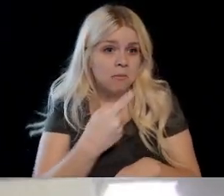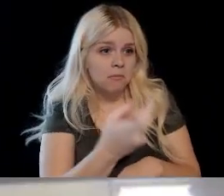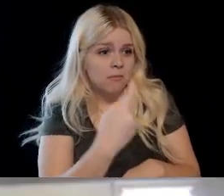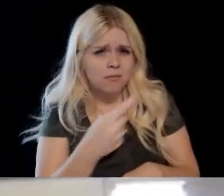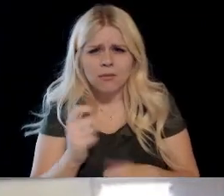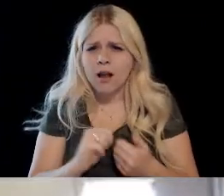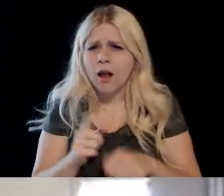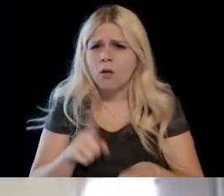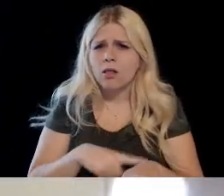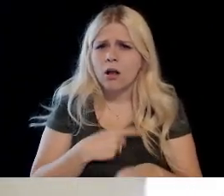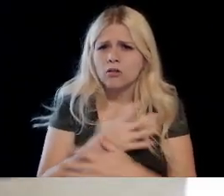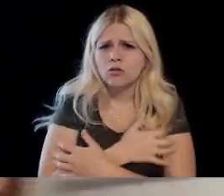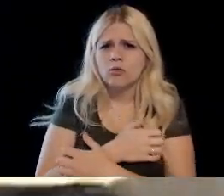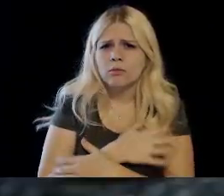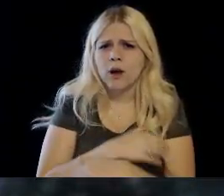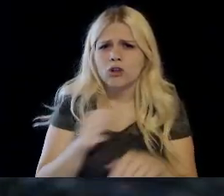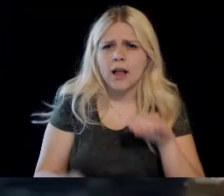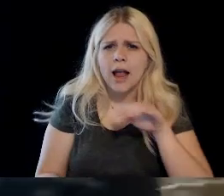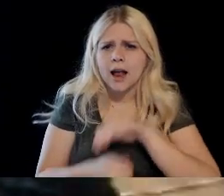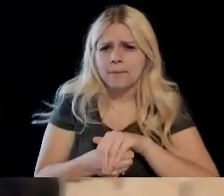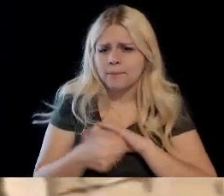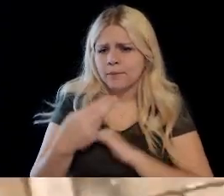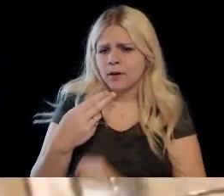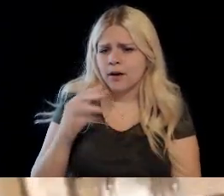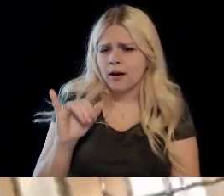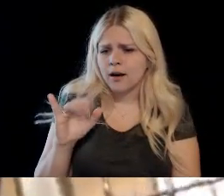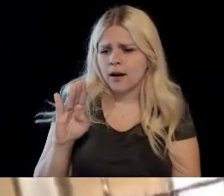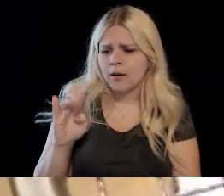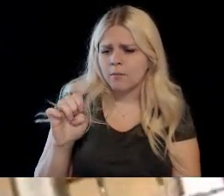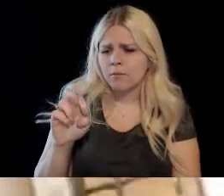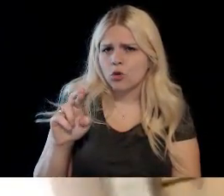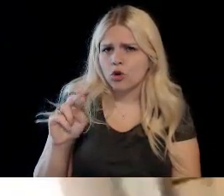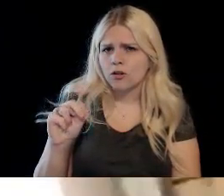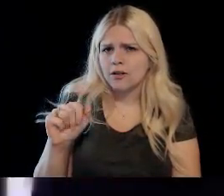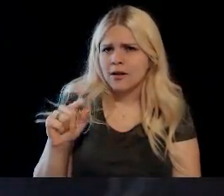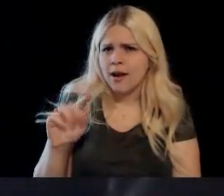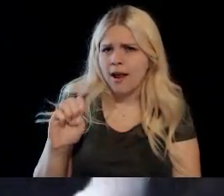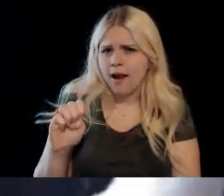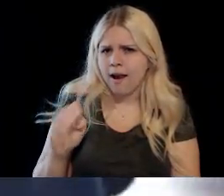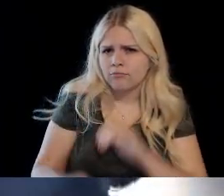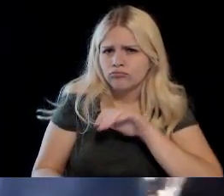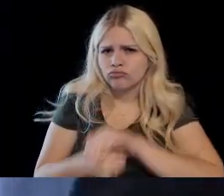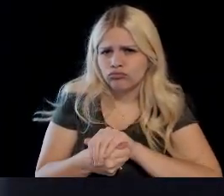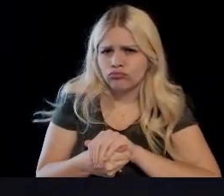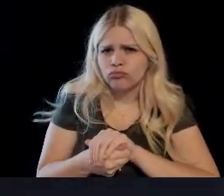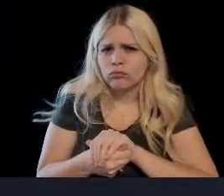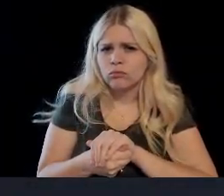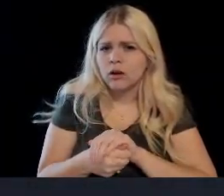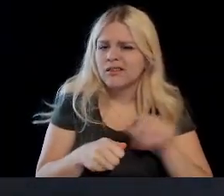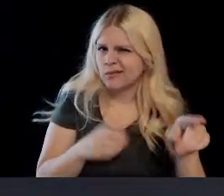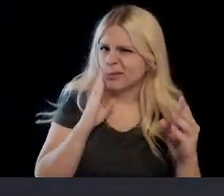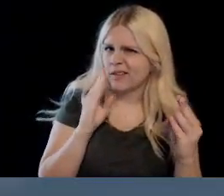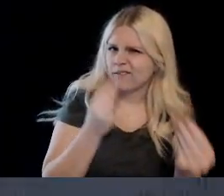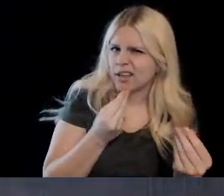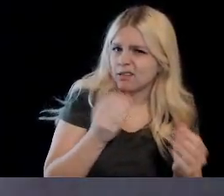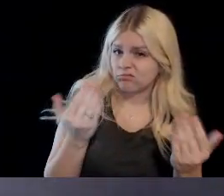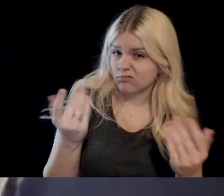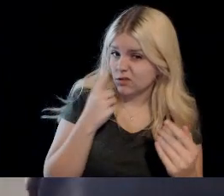Joanne: Okay. We're gonna go in the shoot. We're just going to feed them for a second. Erica: Well, let's go and feed the bears. We'll ask more questions after we feed the bears.